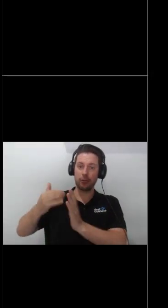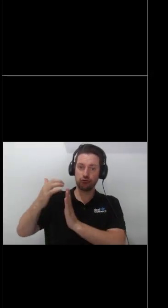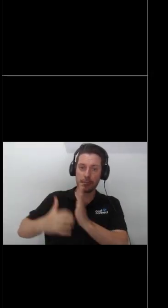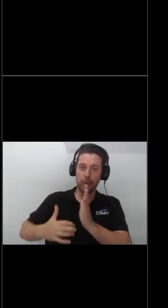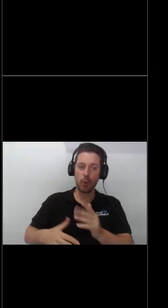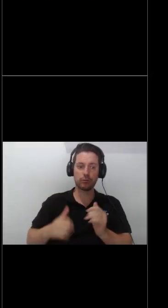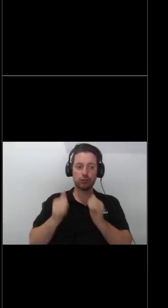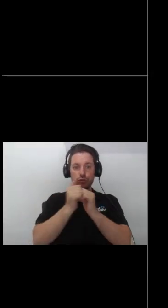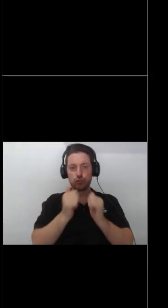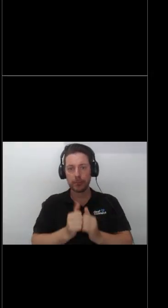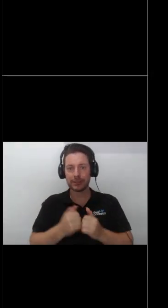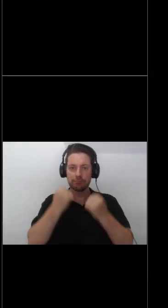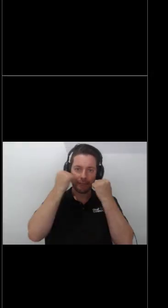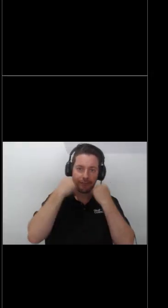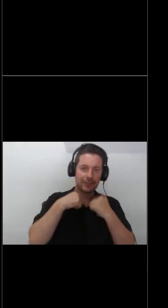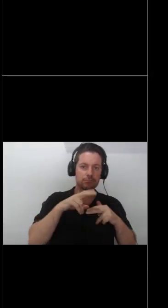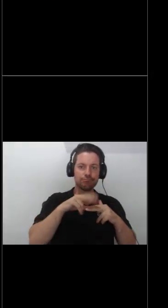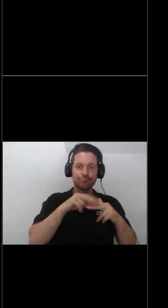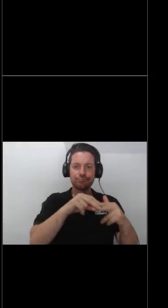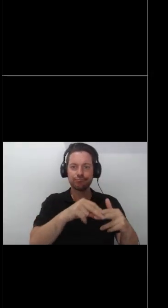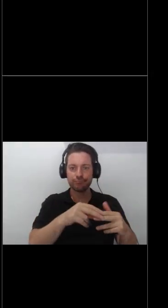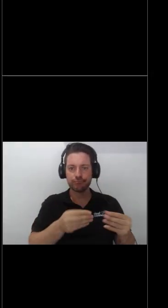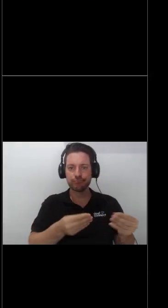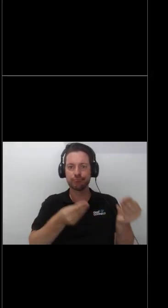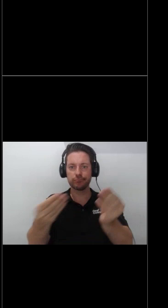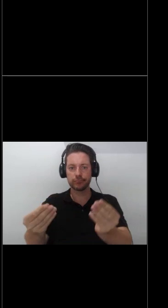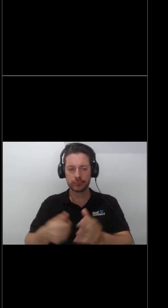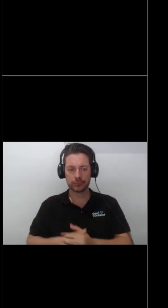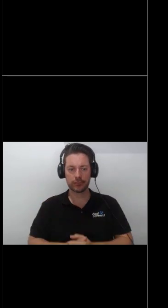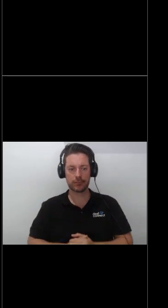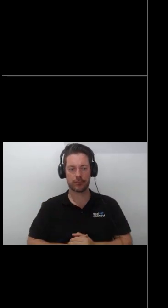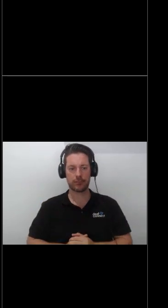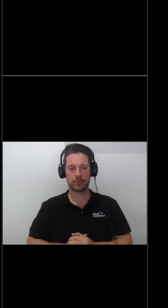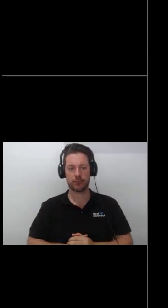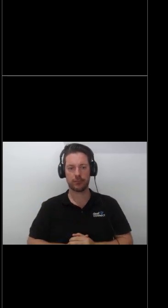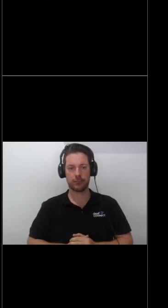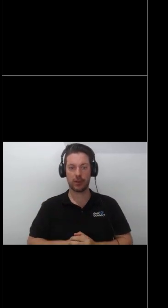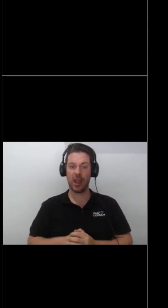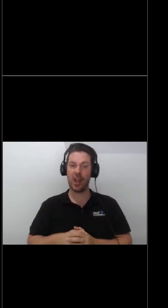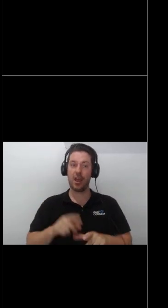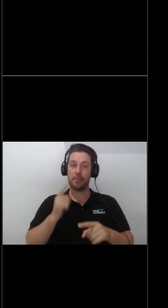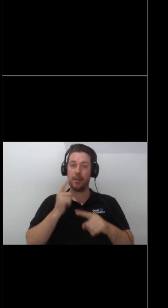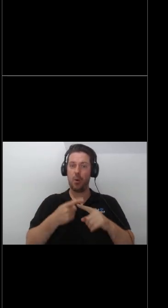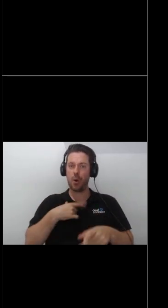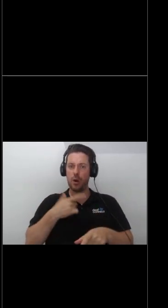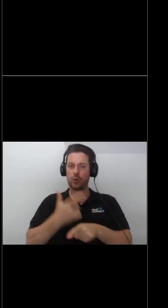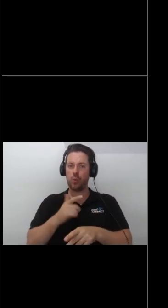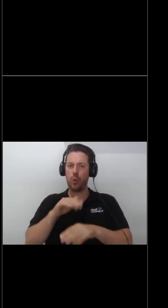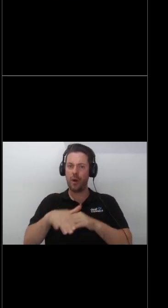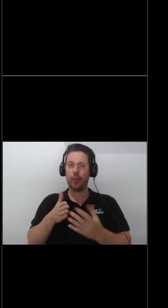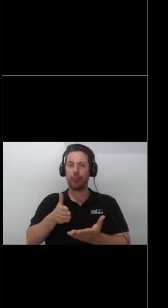I then wanted to talk briefly about what goes on during a hearing and then I wanted to talk about